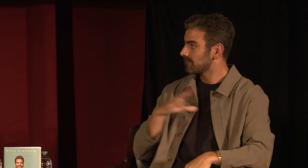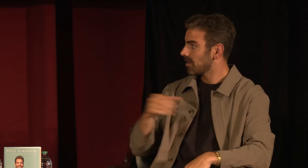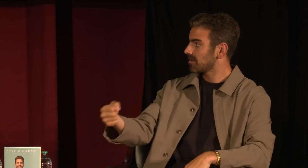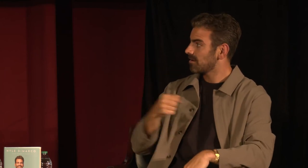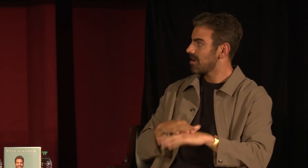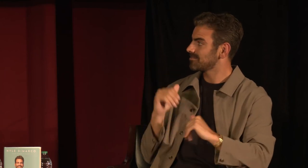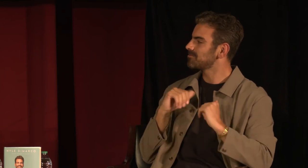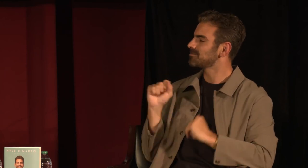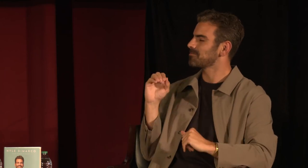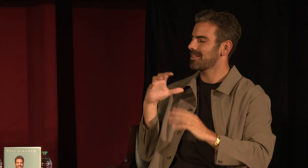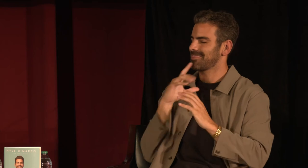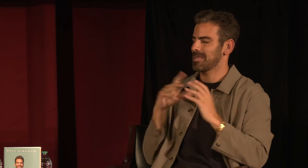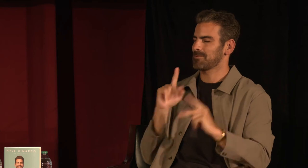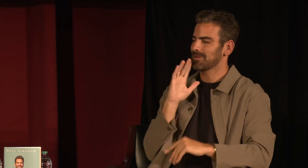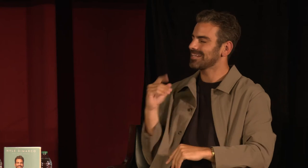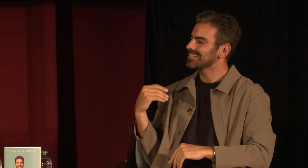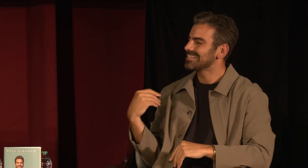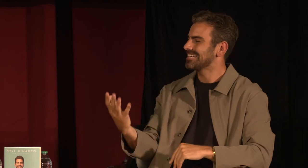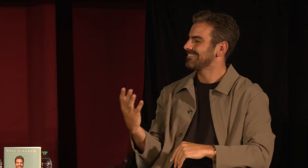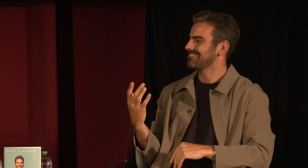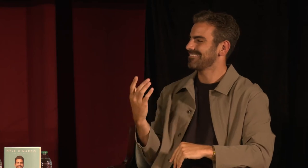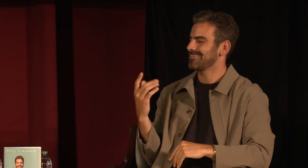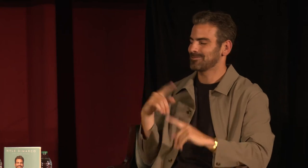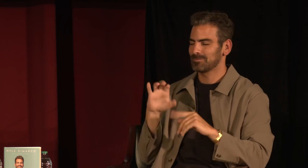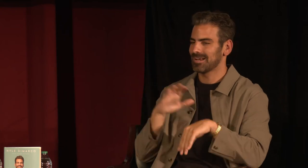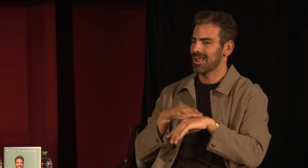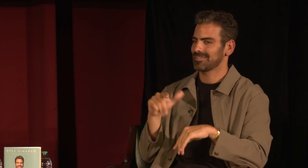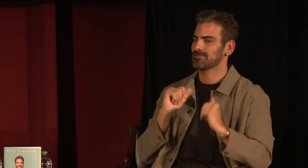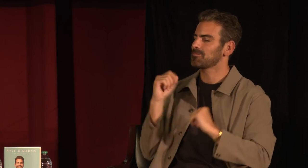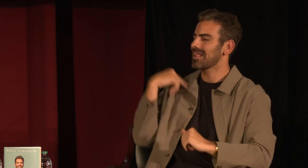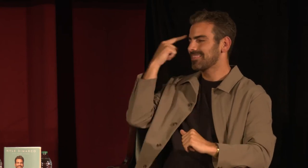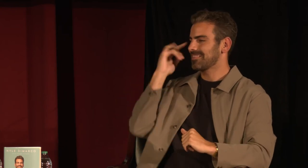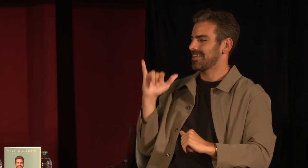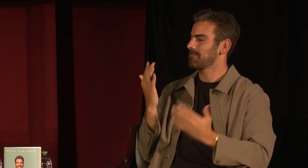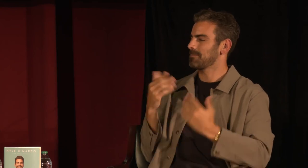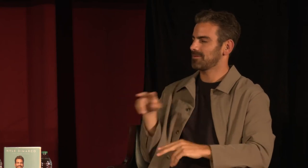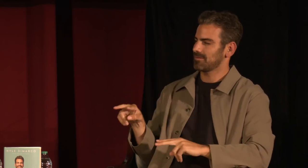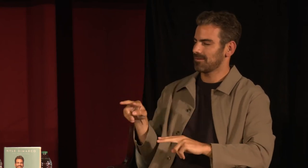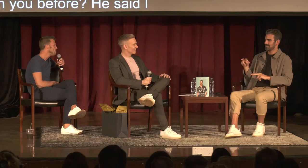And he said, I'll do anything to get on the show. And they said, fine. Literally, people would give a pound of flesh to be on there.